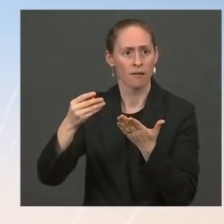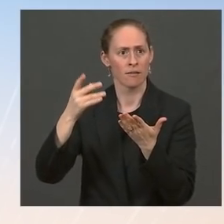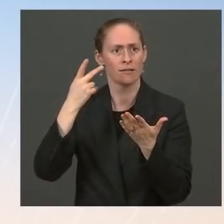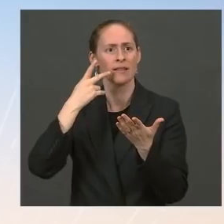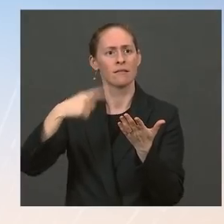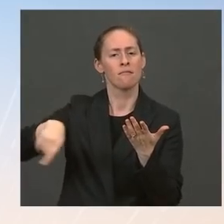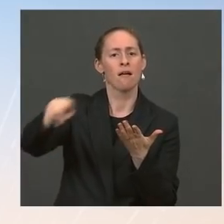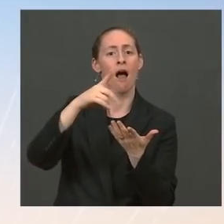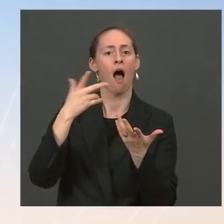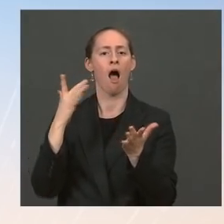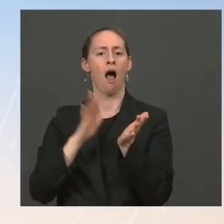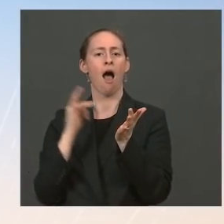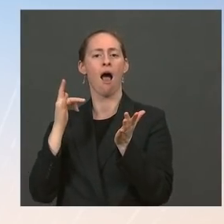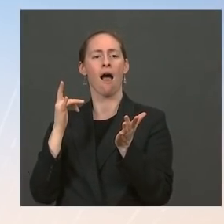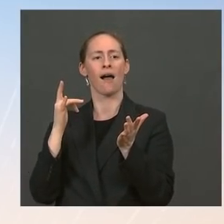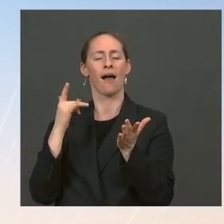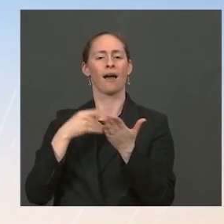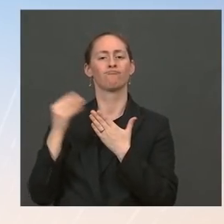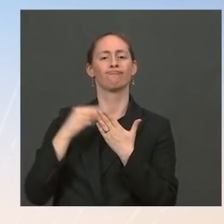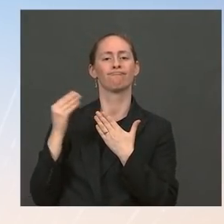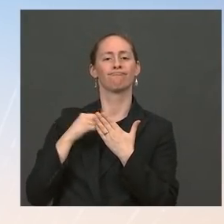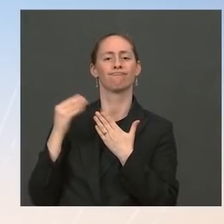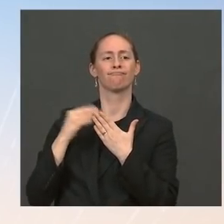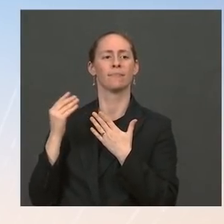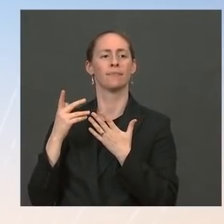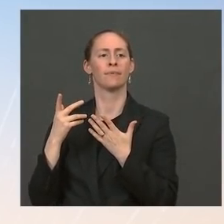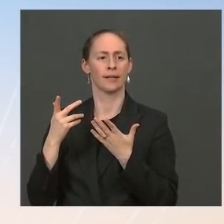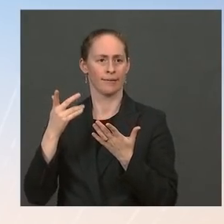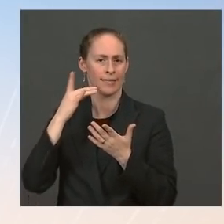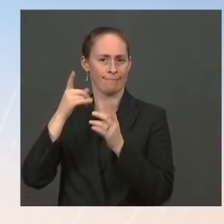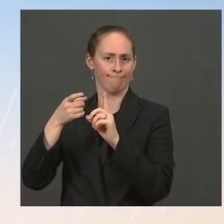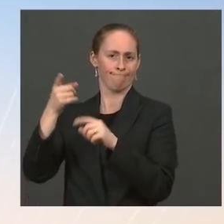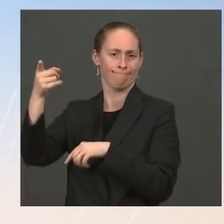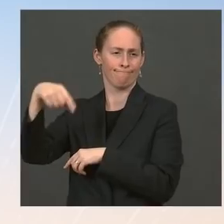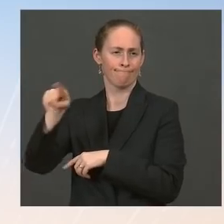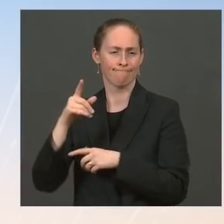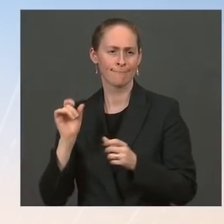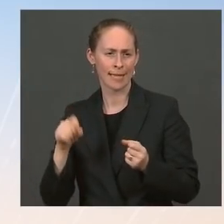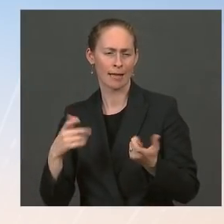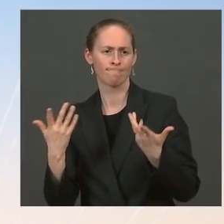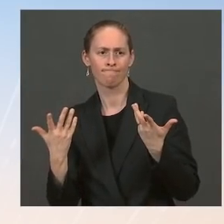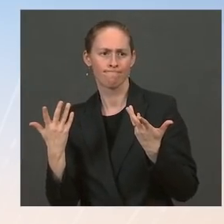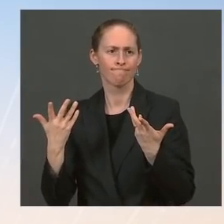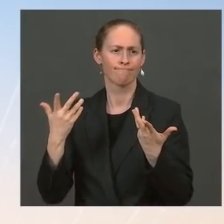This is a letter sent to the chair of the FTC. They are, of course, independent. They make independent choices.